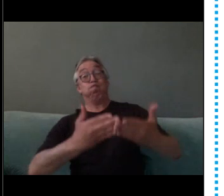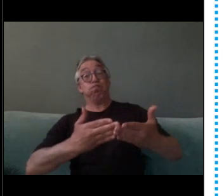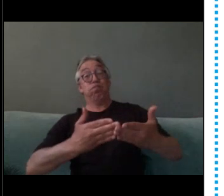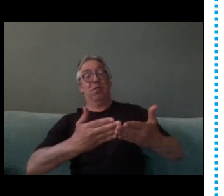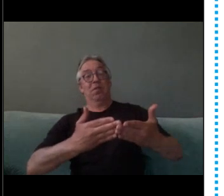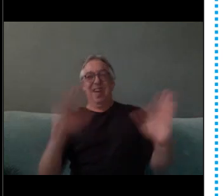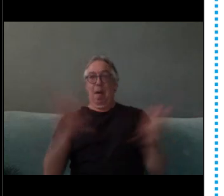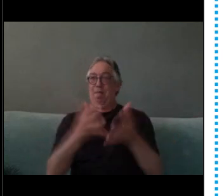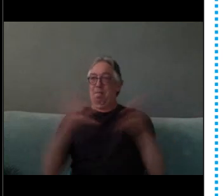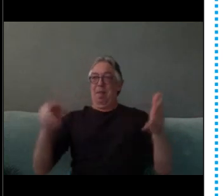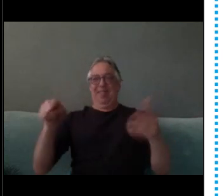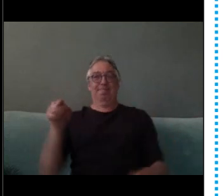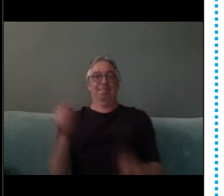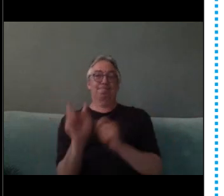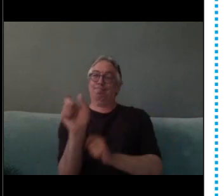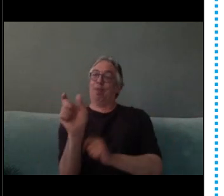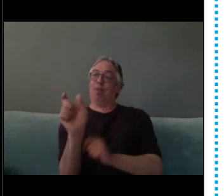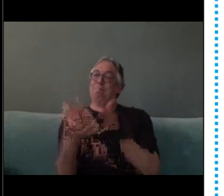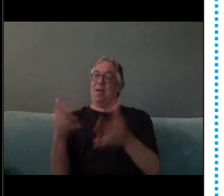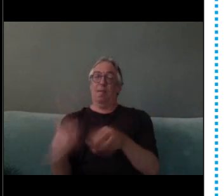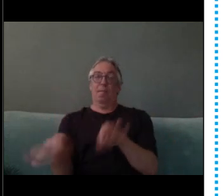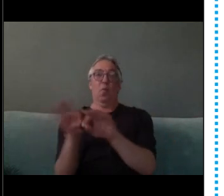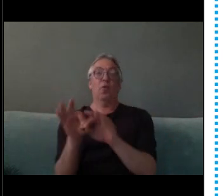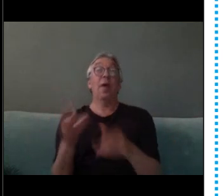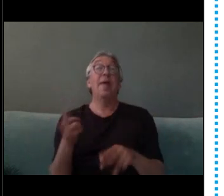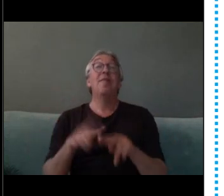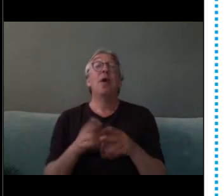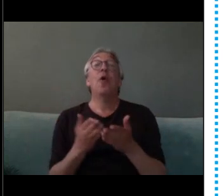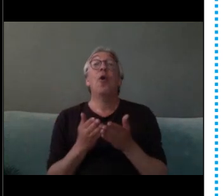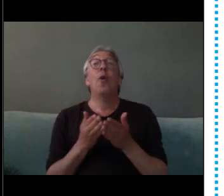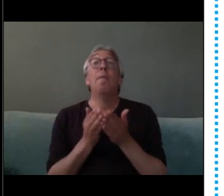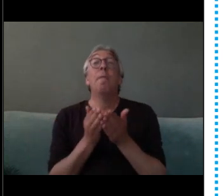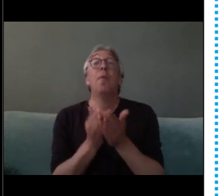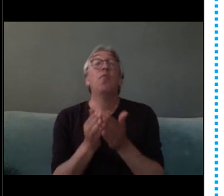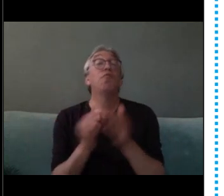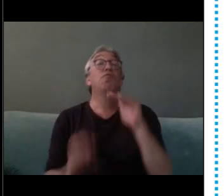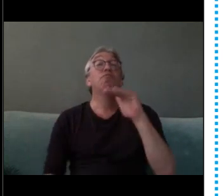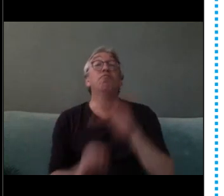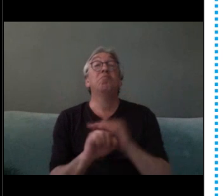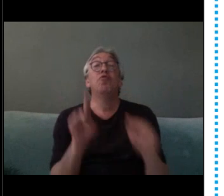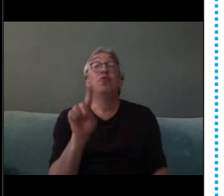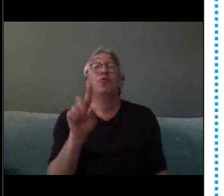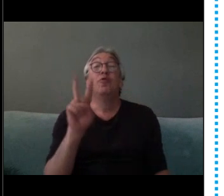If the ship carries up to 12 passengers this doesn't apply.